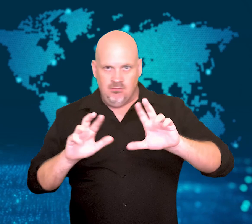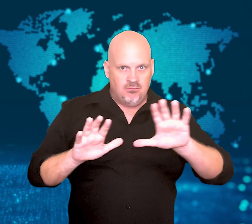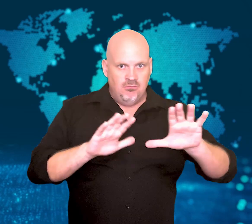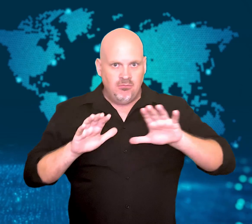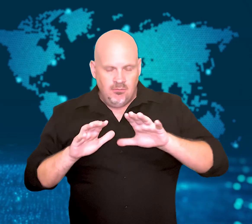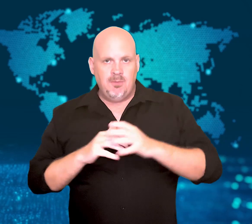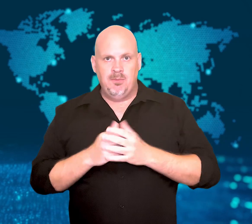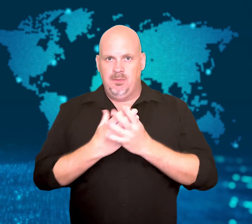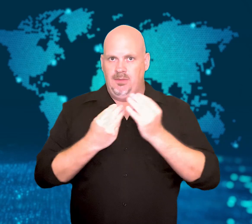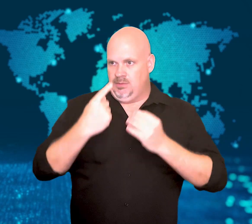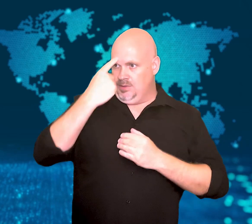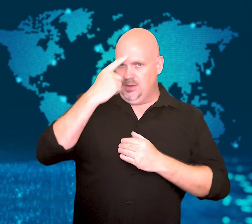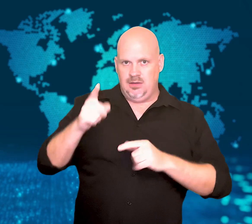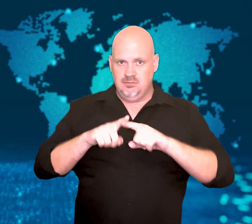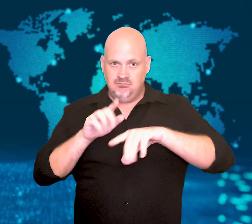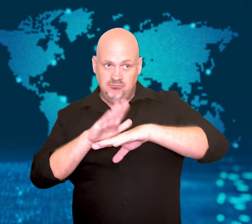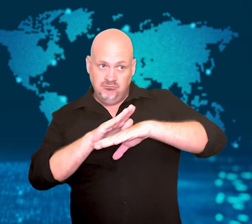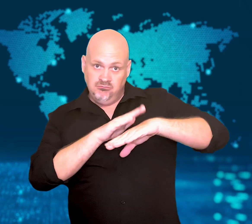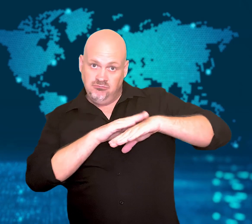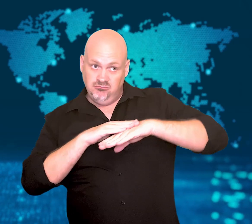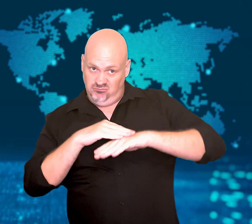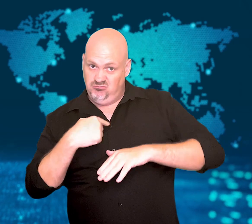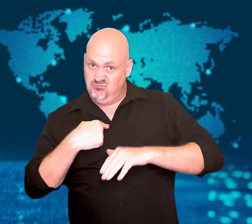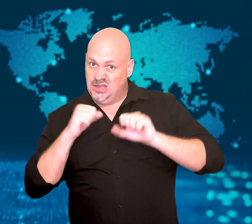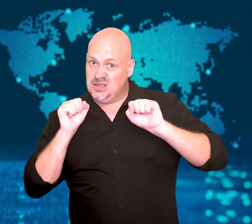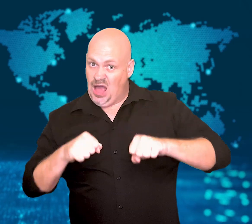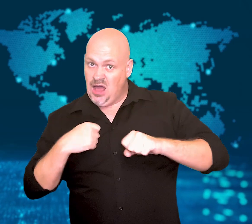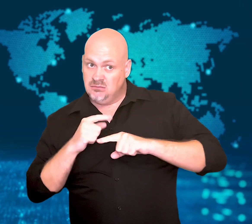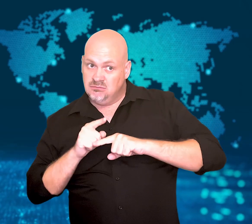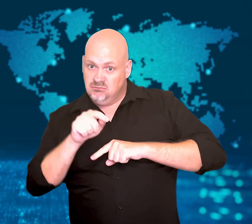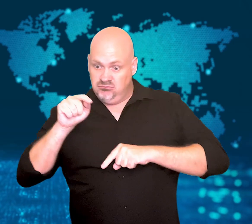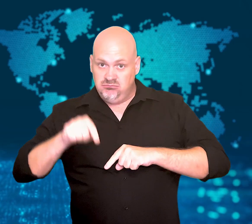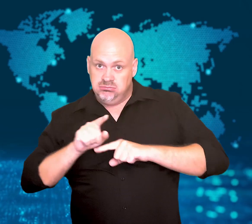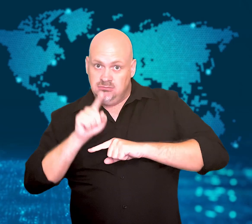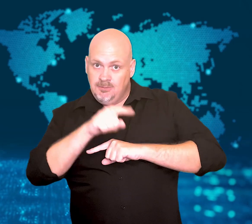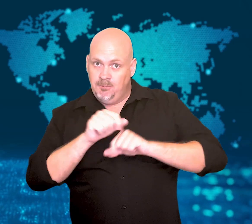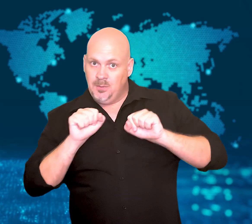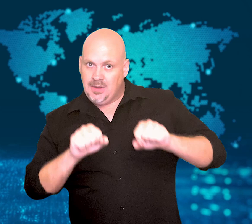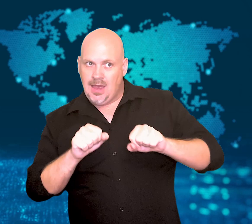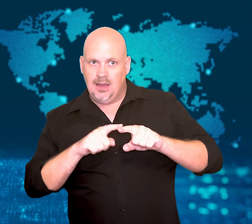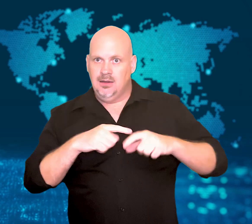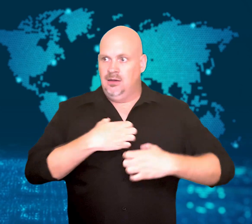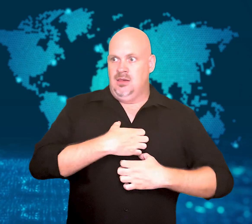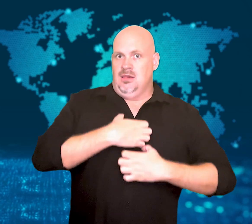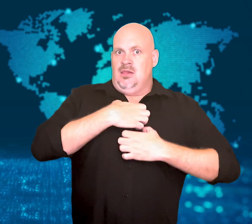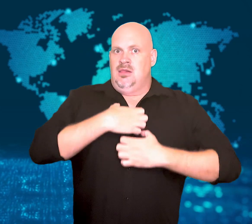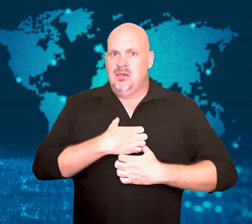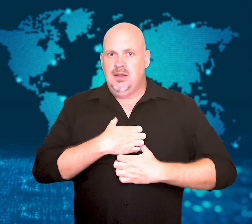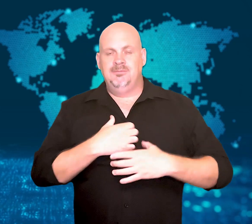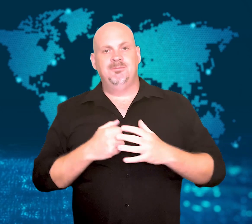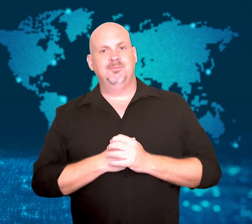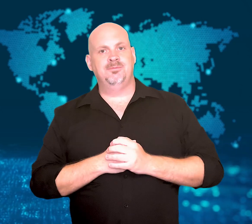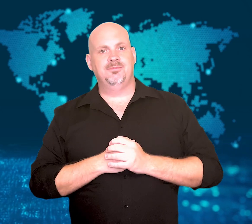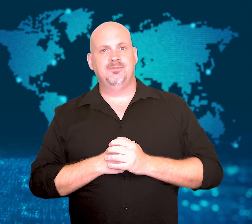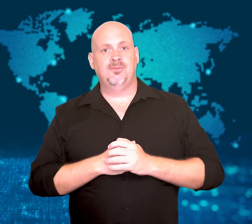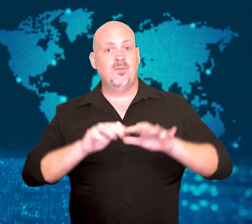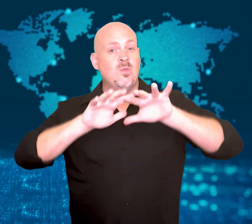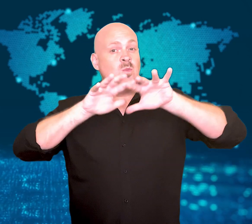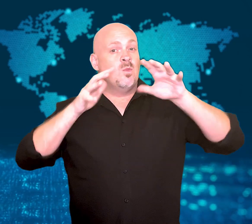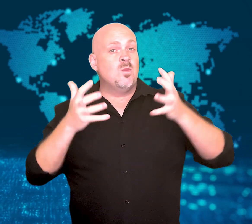put Russia's nuclear forces on high alert,